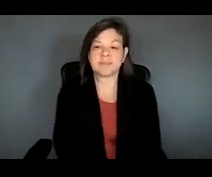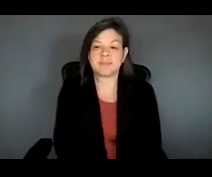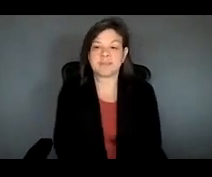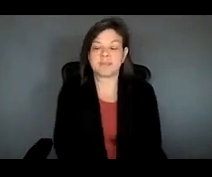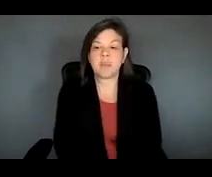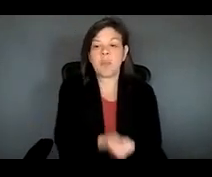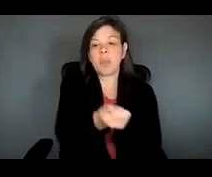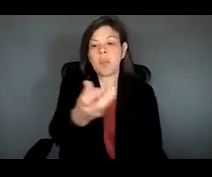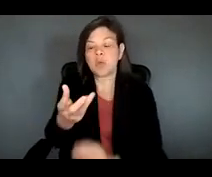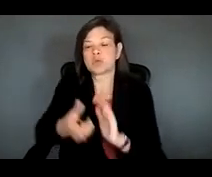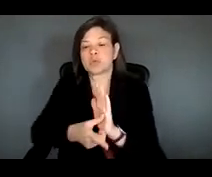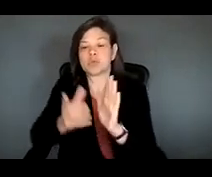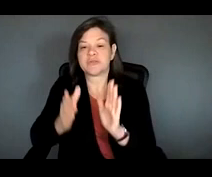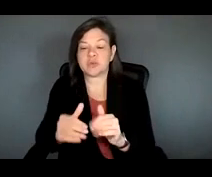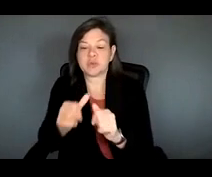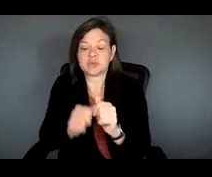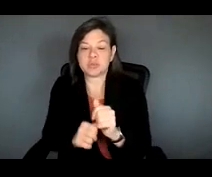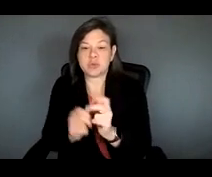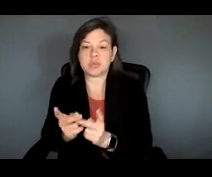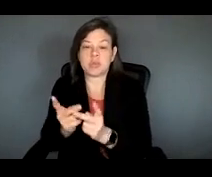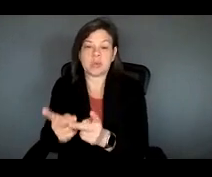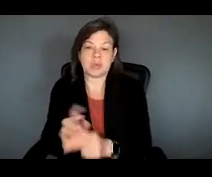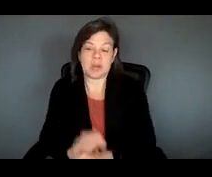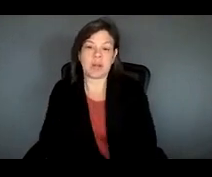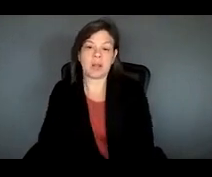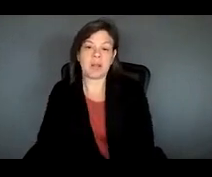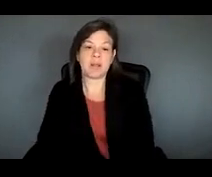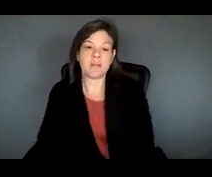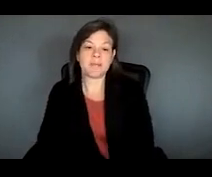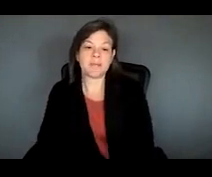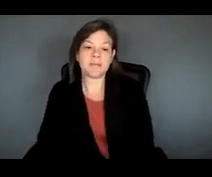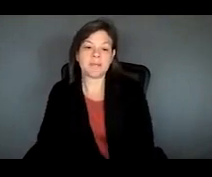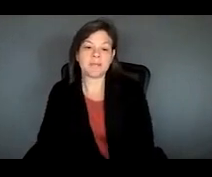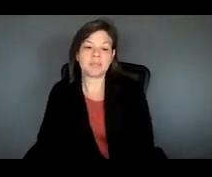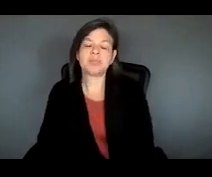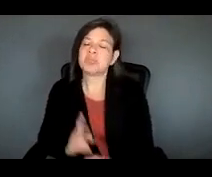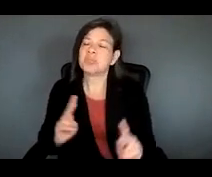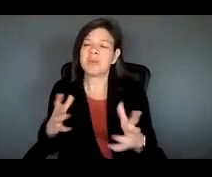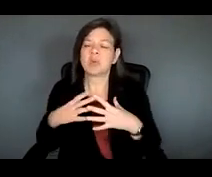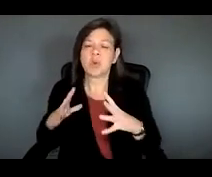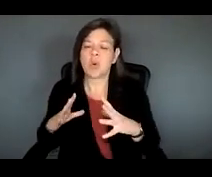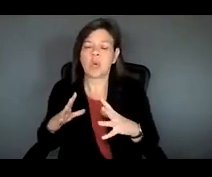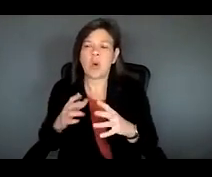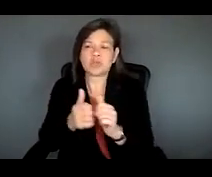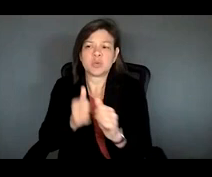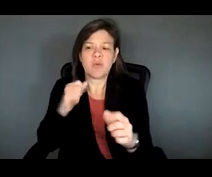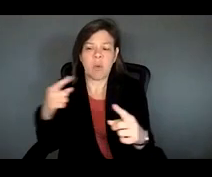per proposal. Everyone works hard to avoid a conflict of interest. For example, you can